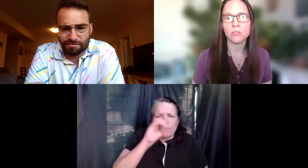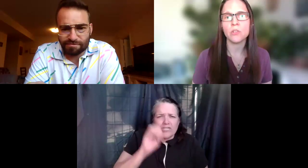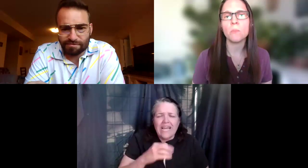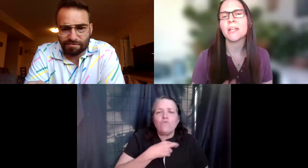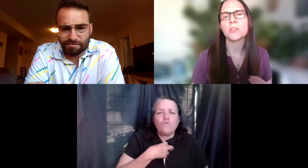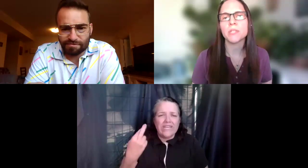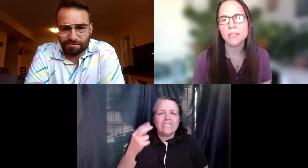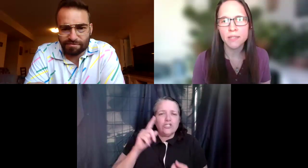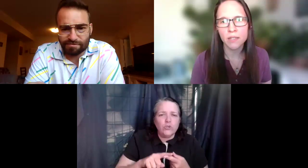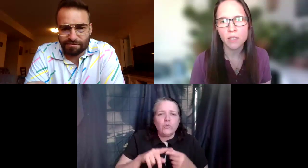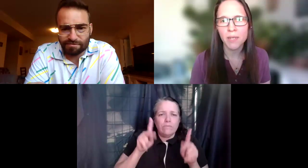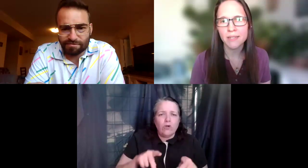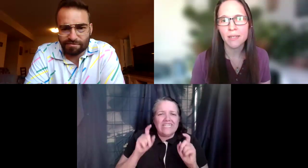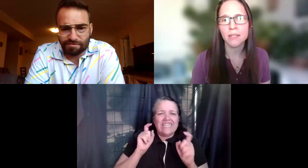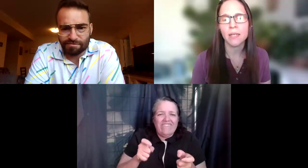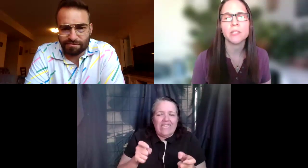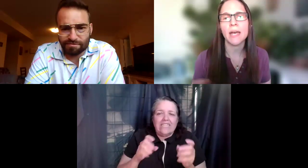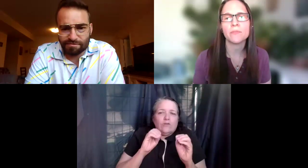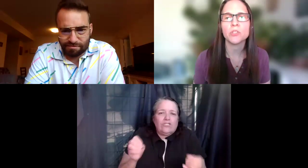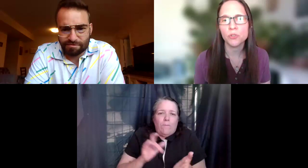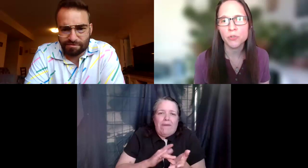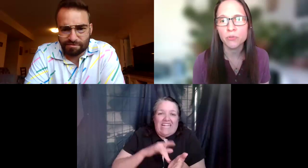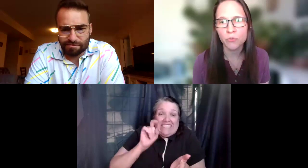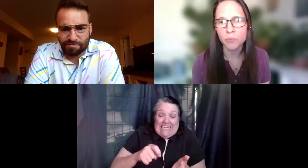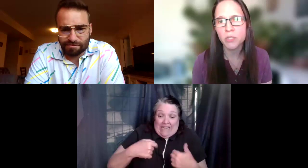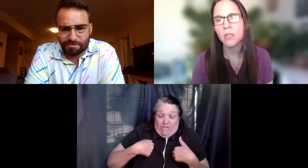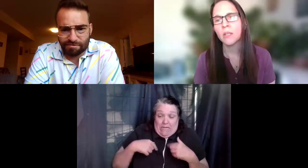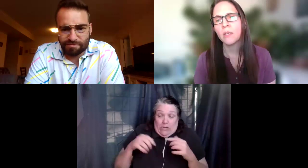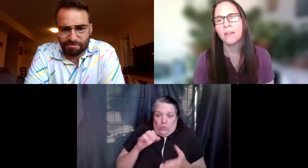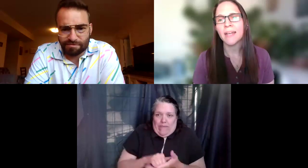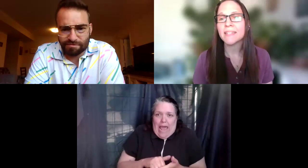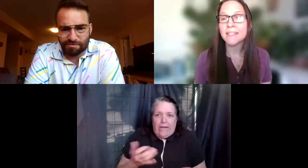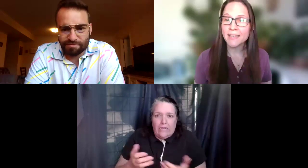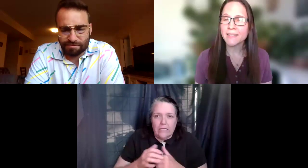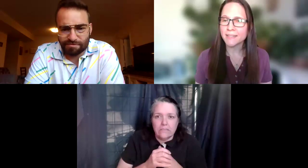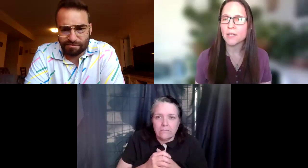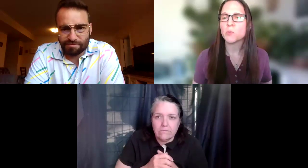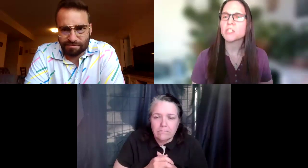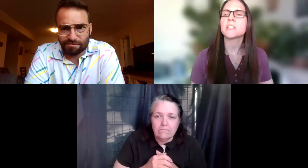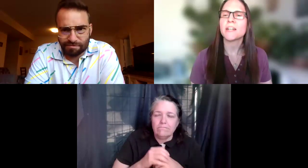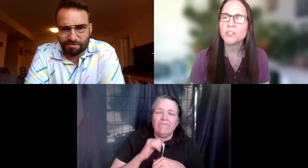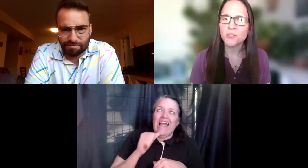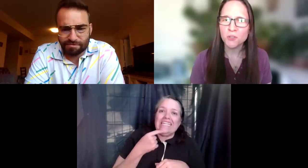there's no medical necessity on my side to actually have the surgery performed. I didn't say it at the time, especially not to